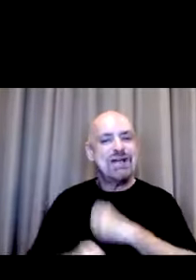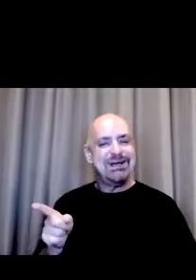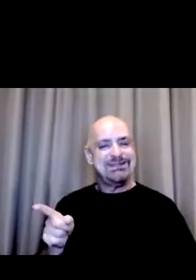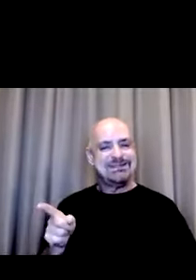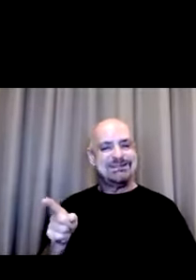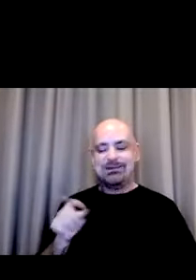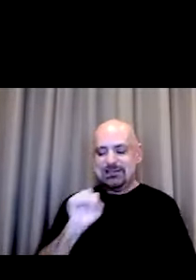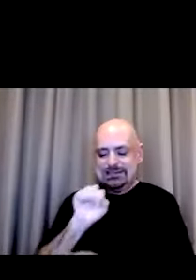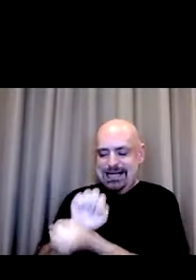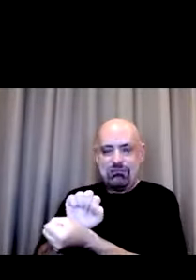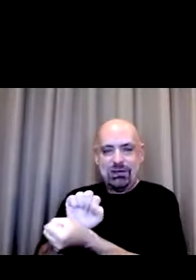and self interest to have the